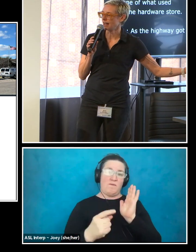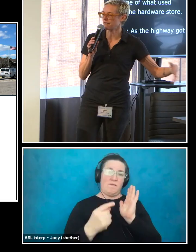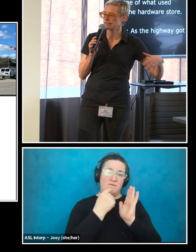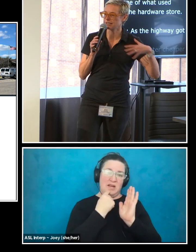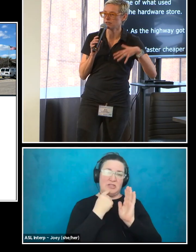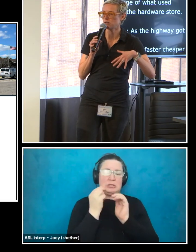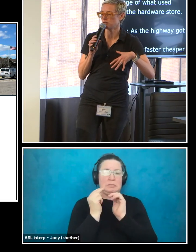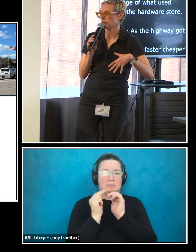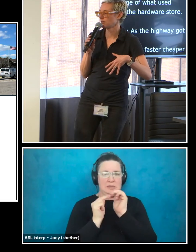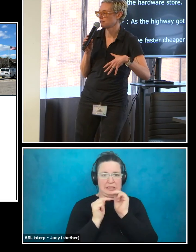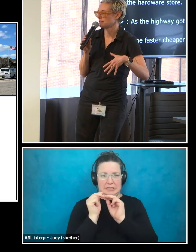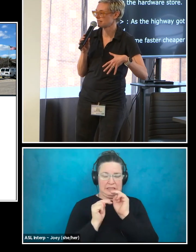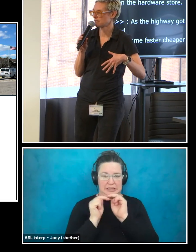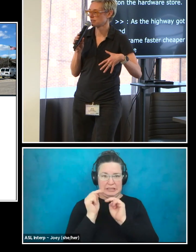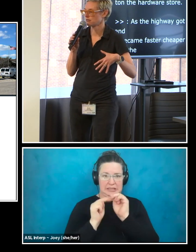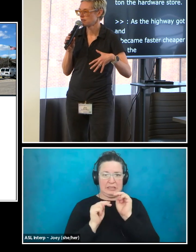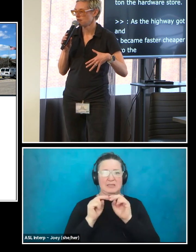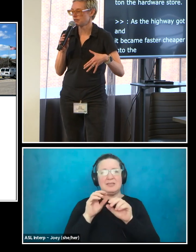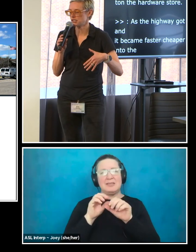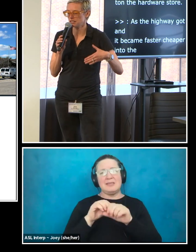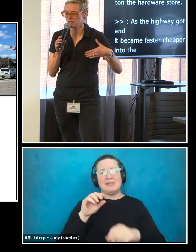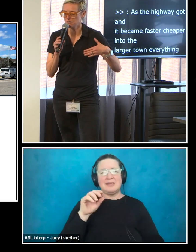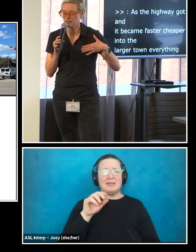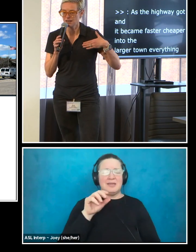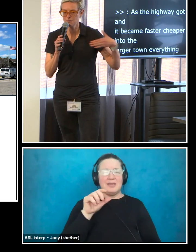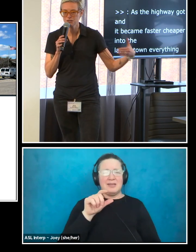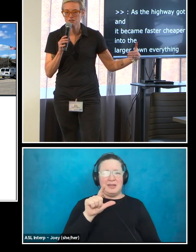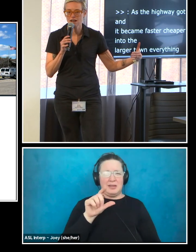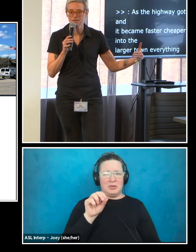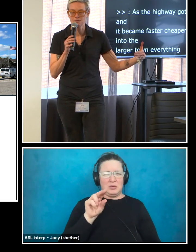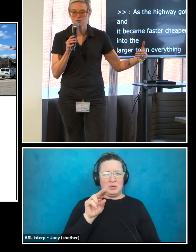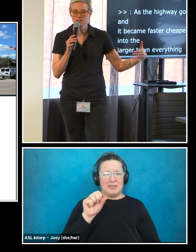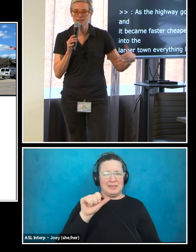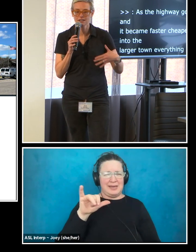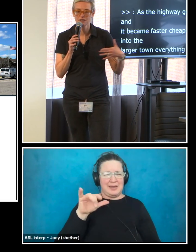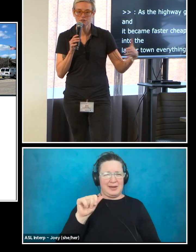everything local closed. And so when she was unable to drive anymore, suddenly there were